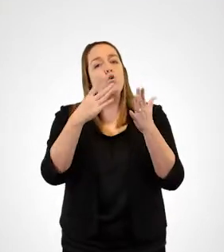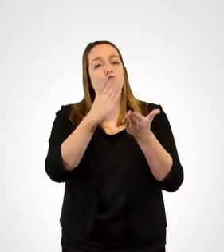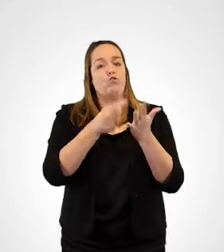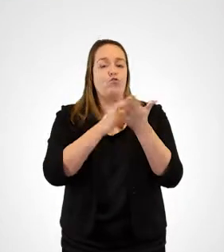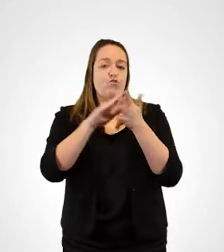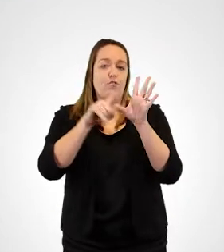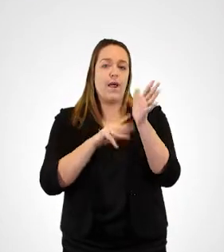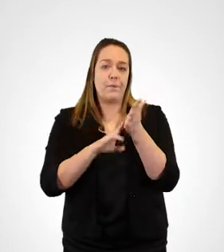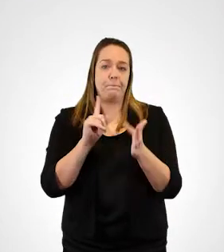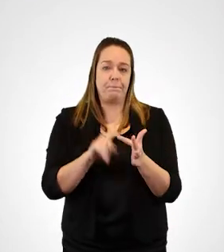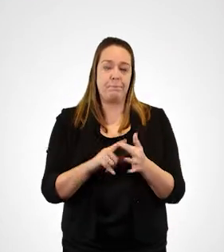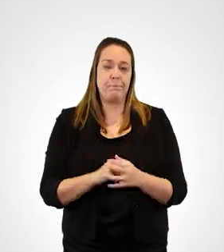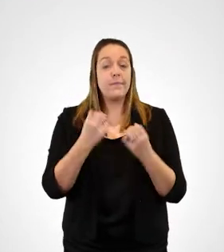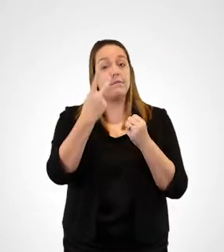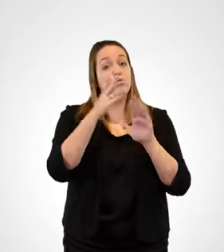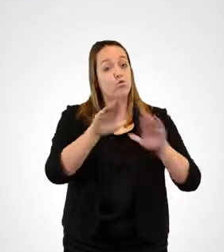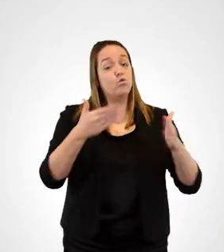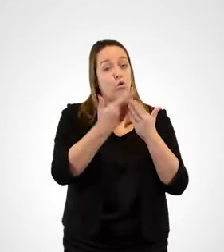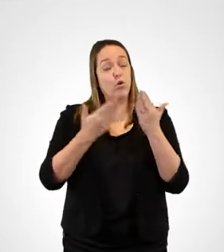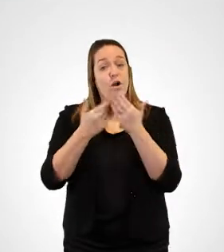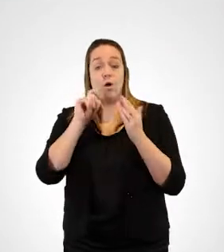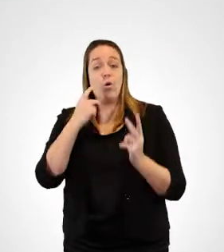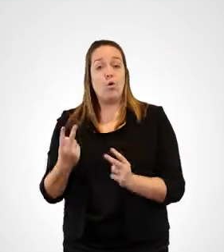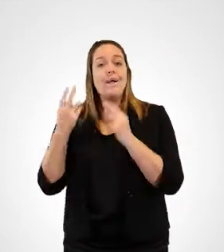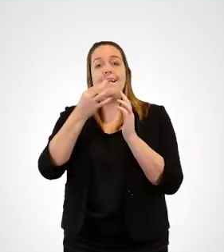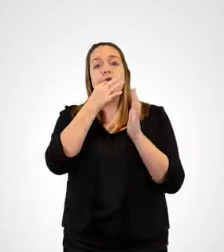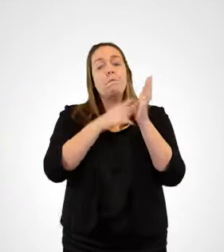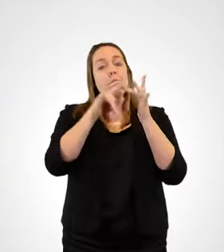So again the two children's stories that we'll watch are "Little Miss Muffet"